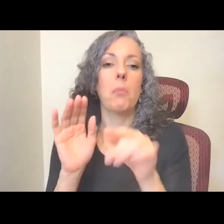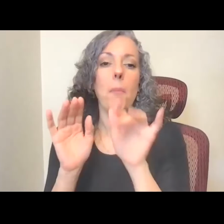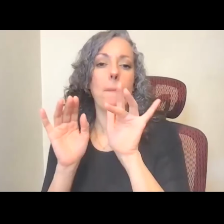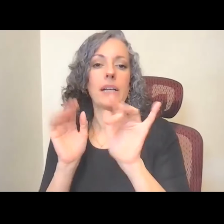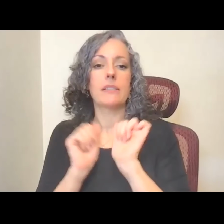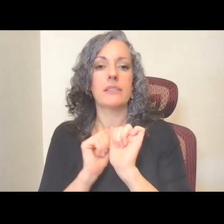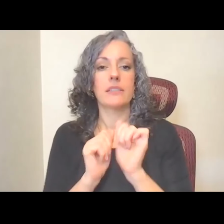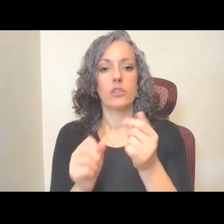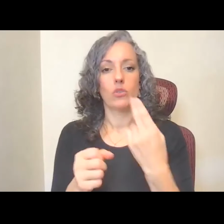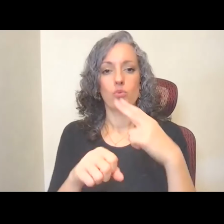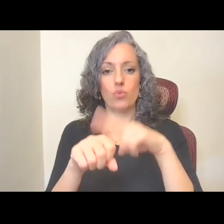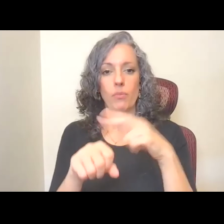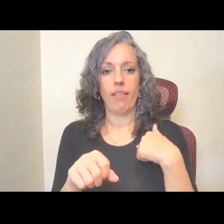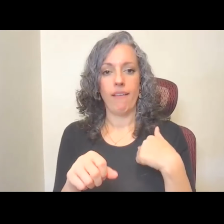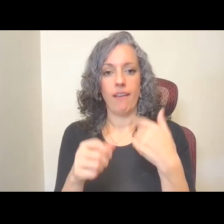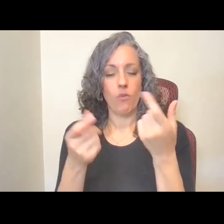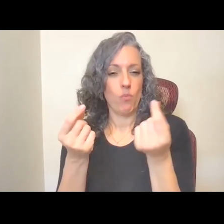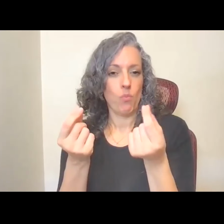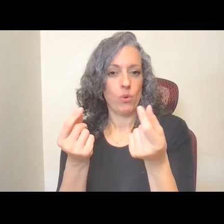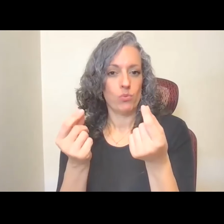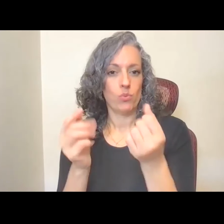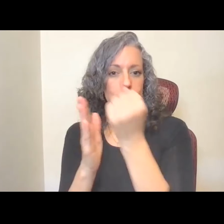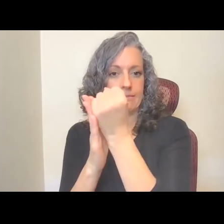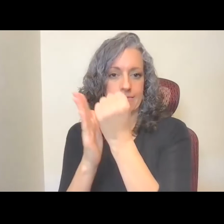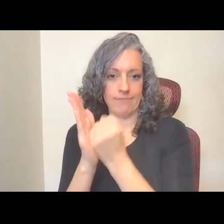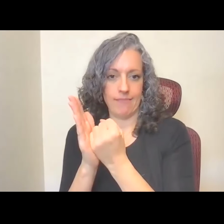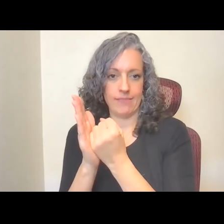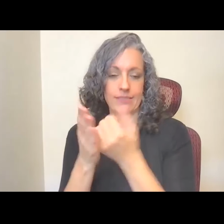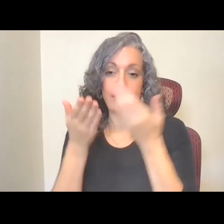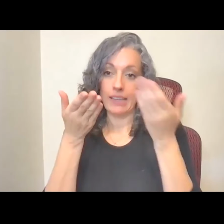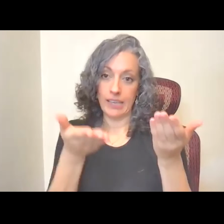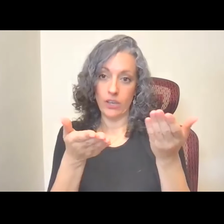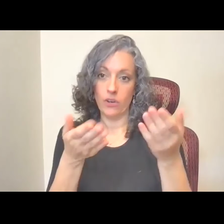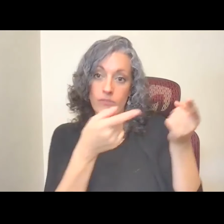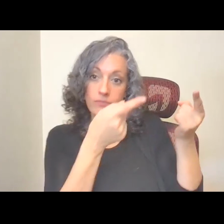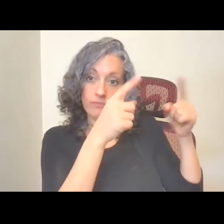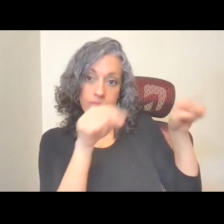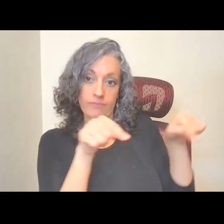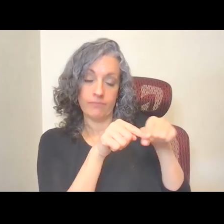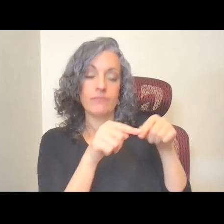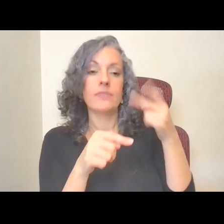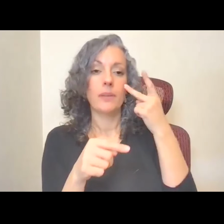to document is the states. In my example here, I have a button that has a default state, the hover